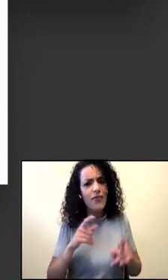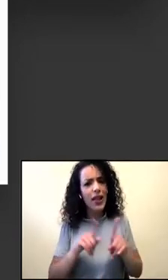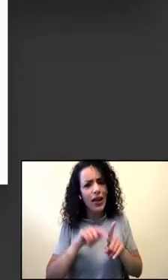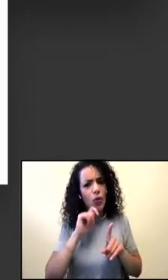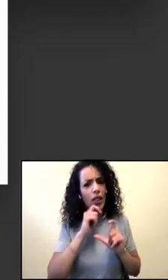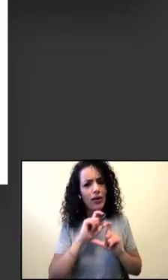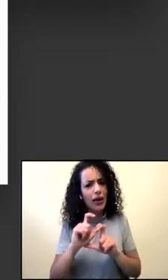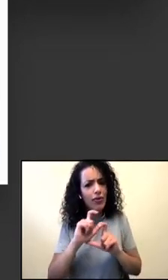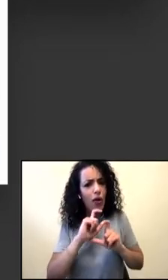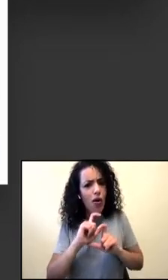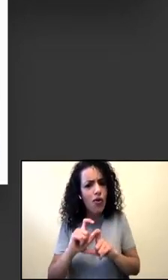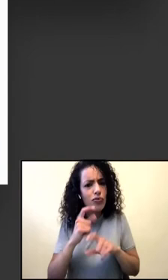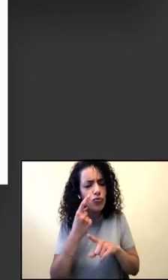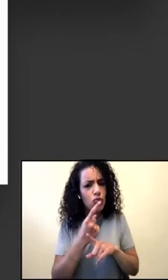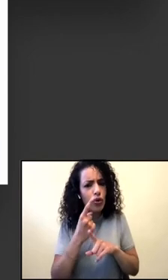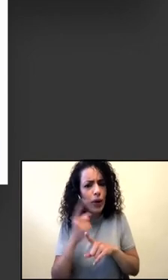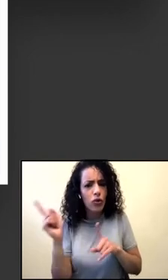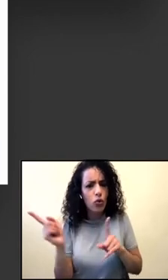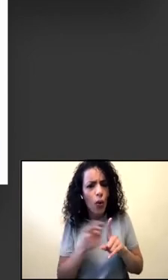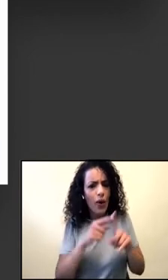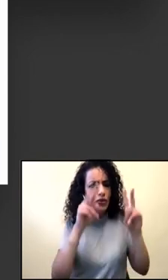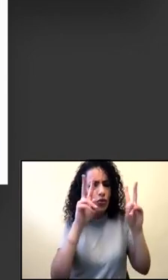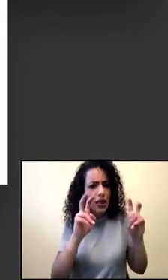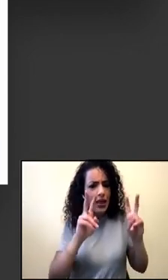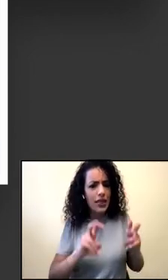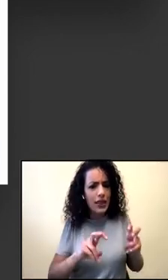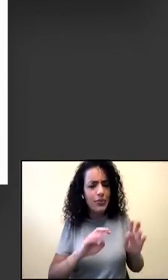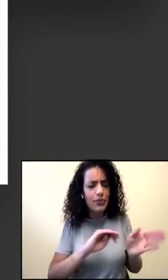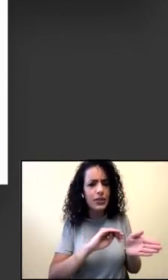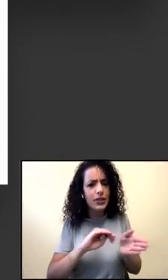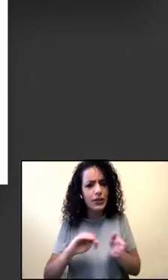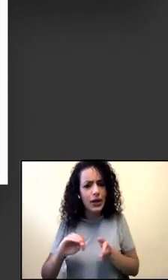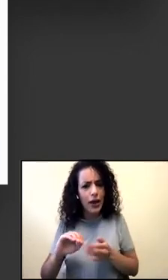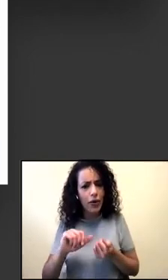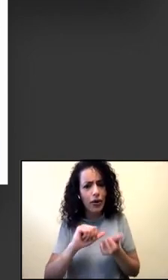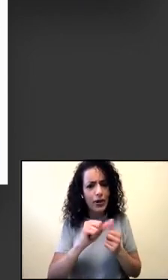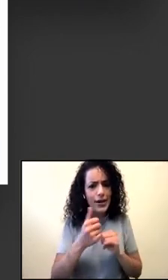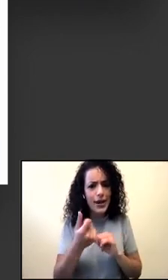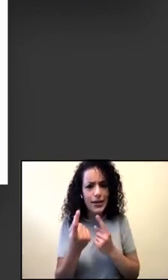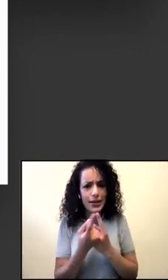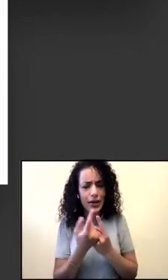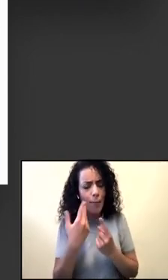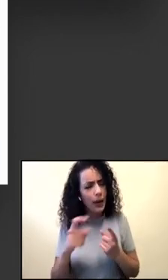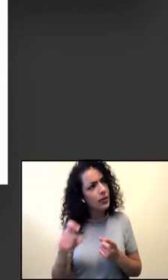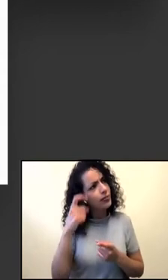as we talk. I suppose the next thing that we were considering in all of this really is,